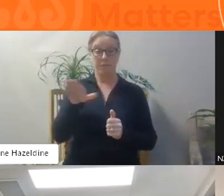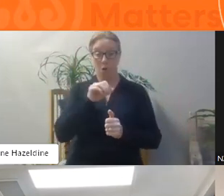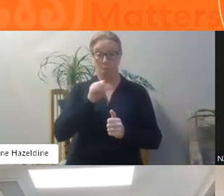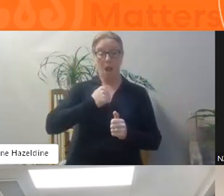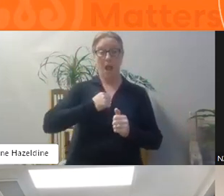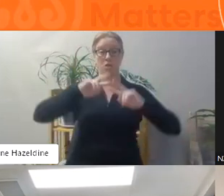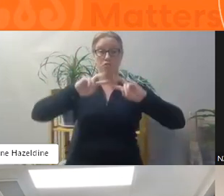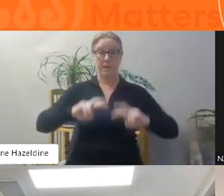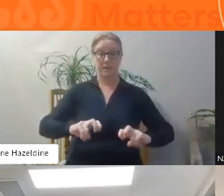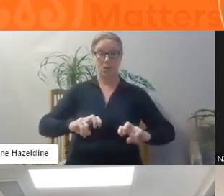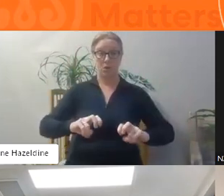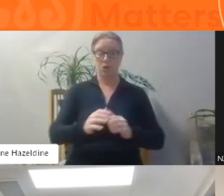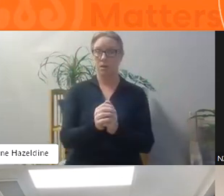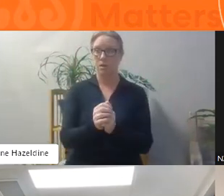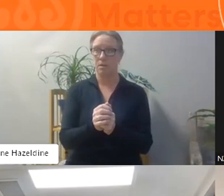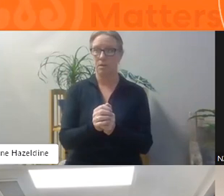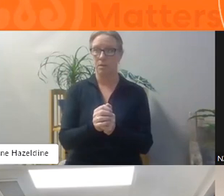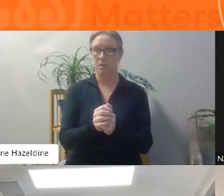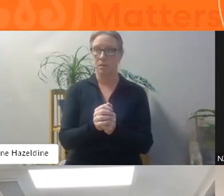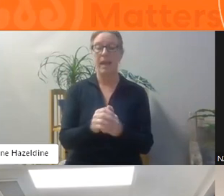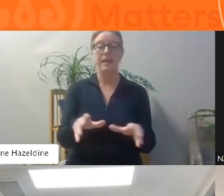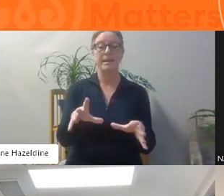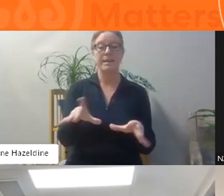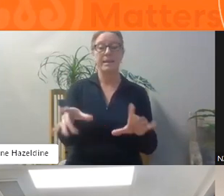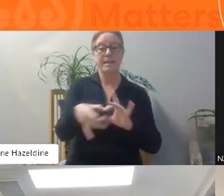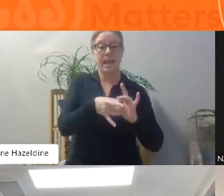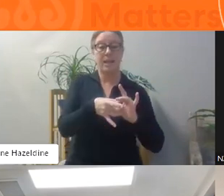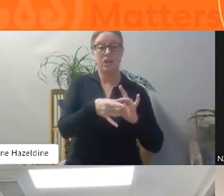moving on to and also engaging just with emancipatory research